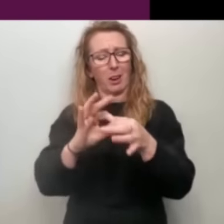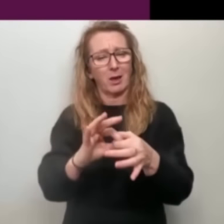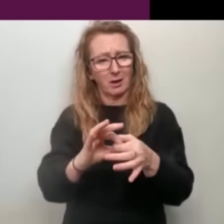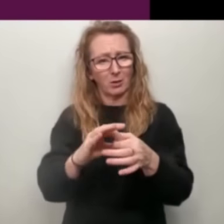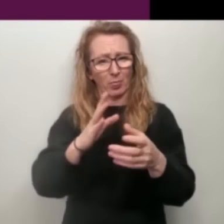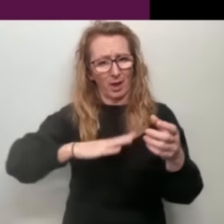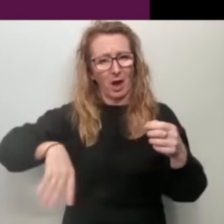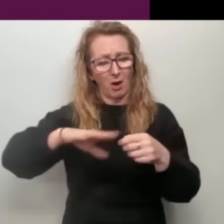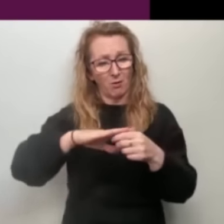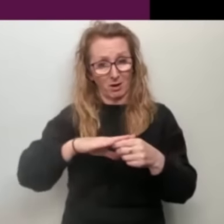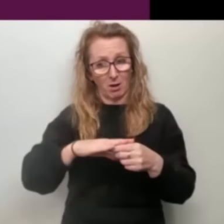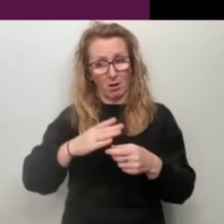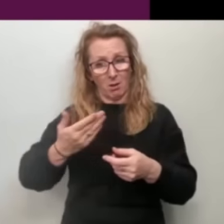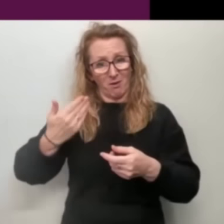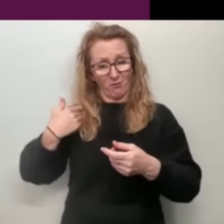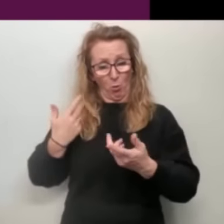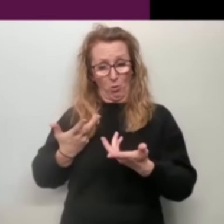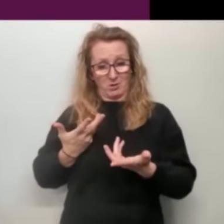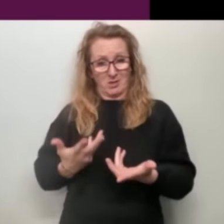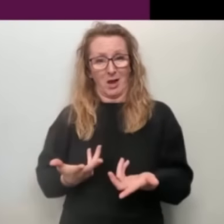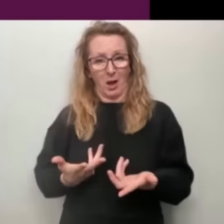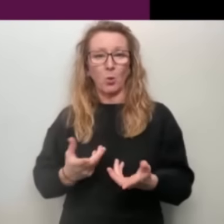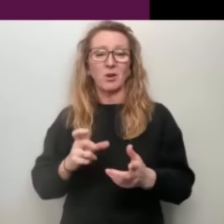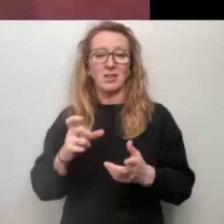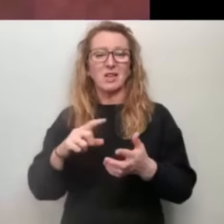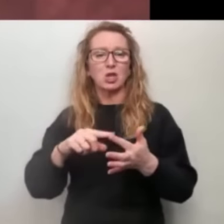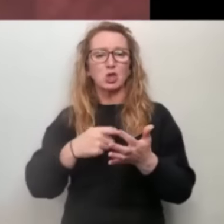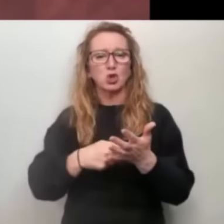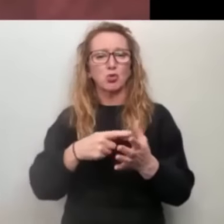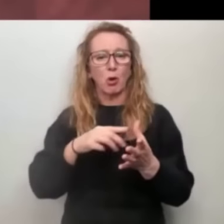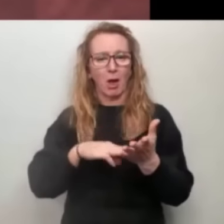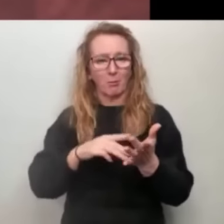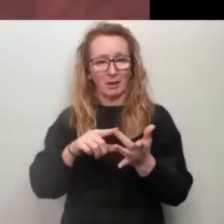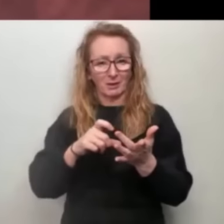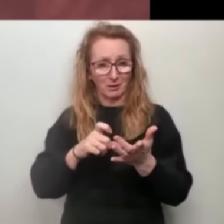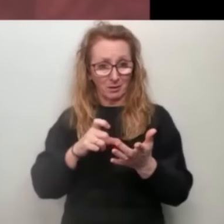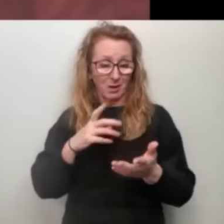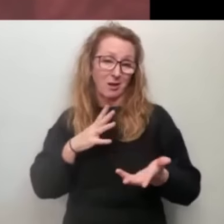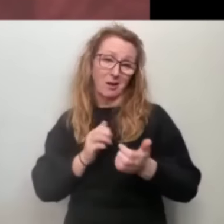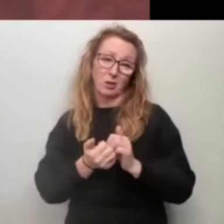and still is a thriving ceramic industry as well. People, materials